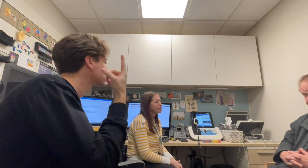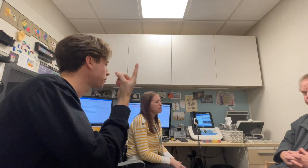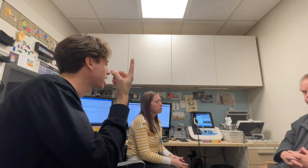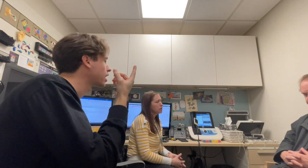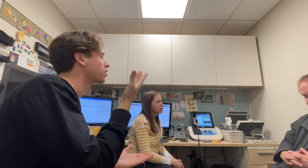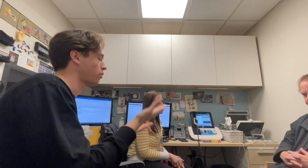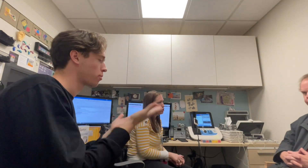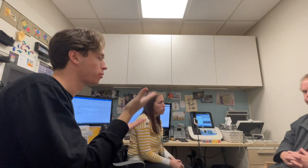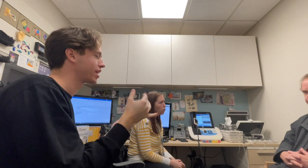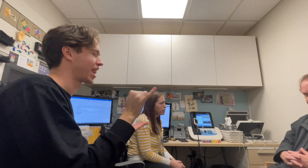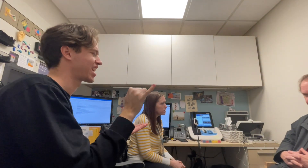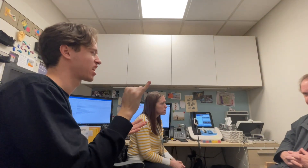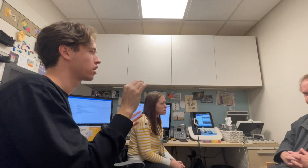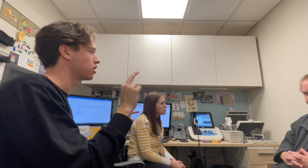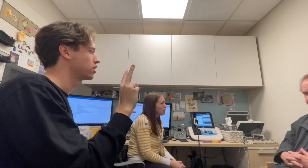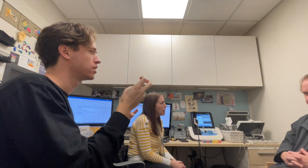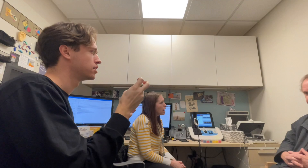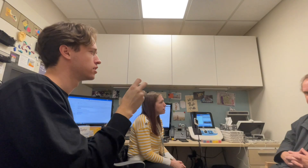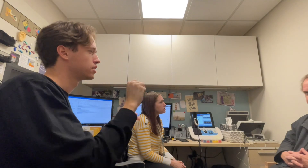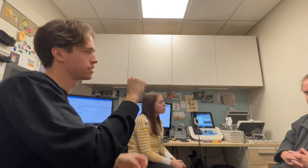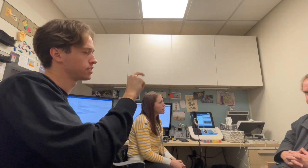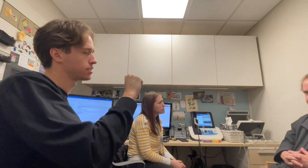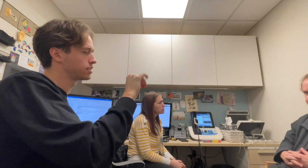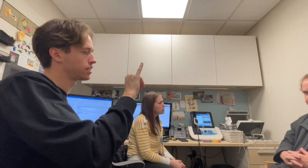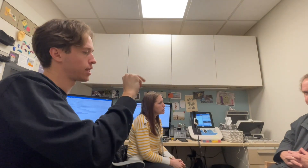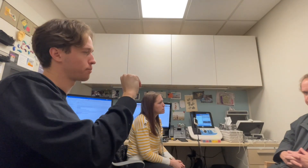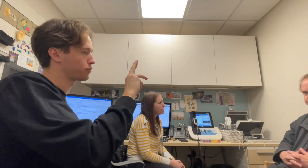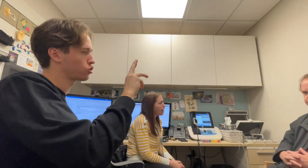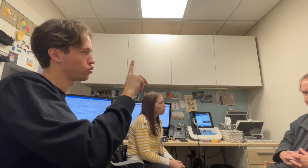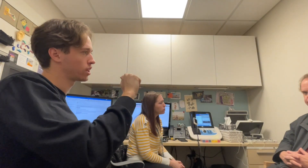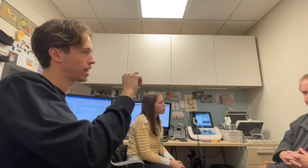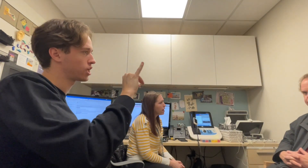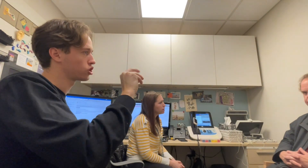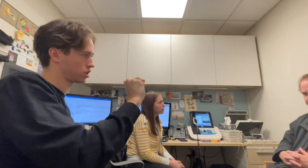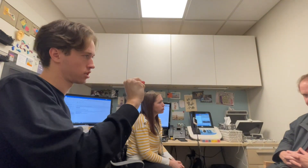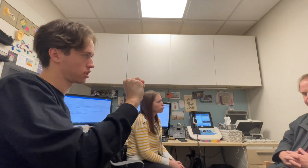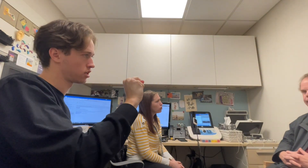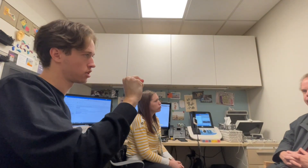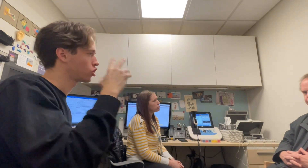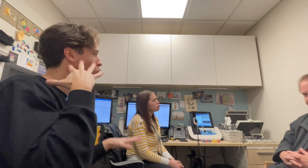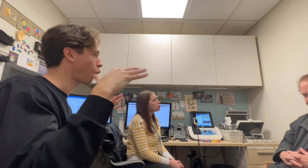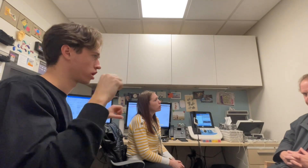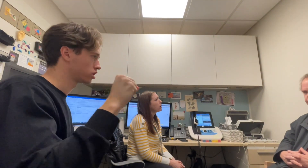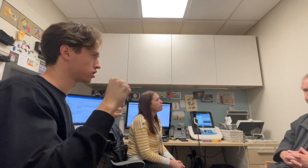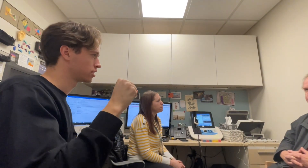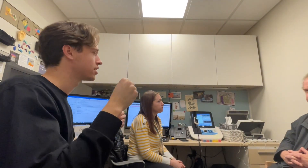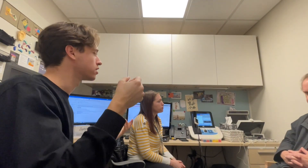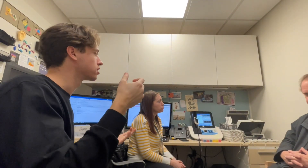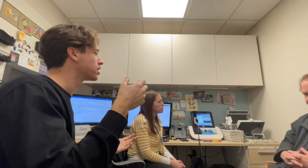stimulation noise and it's basically the sound of that electrode just turning on for the first